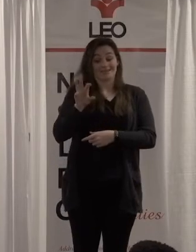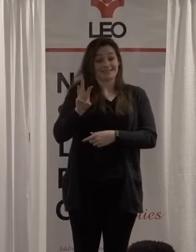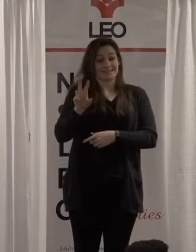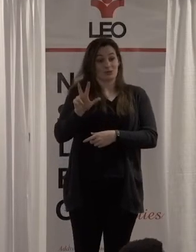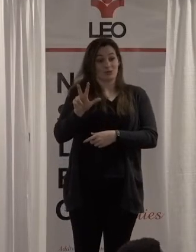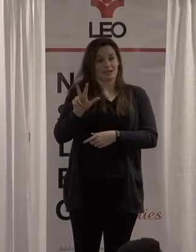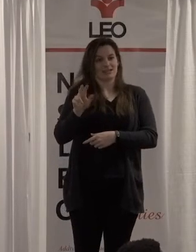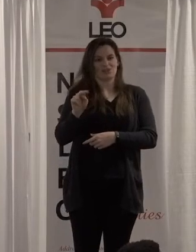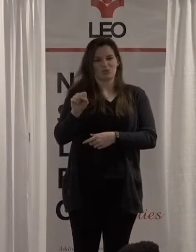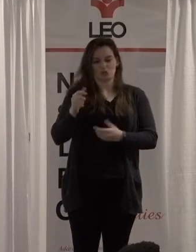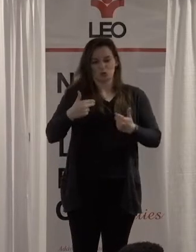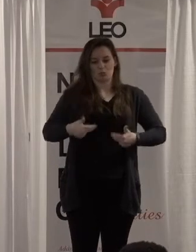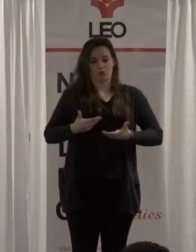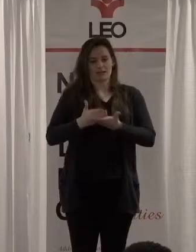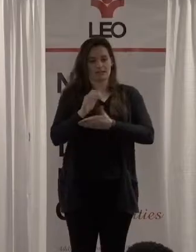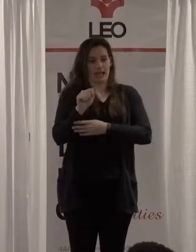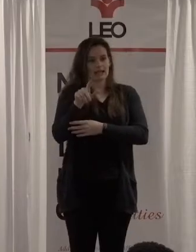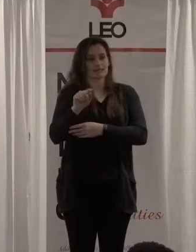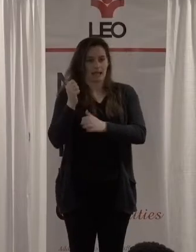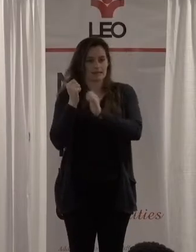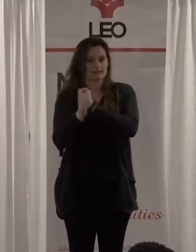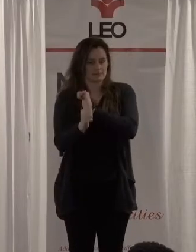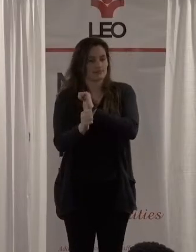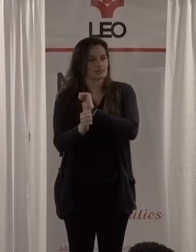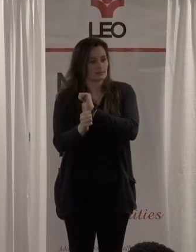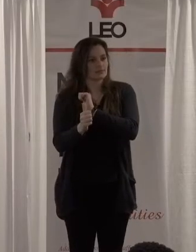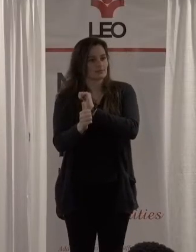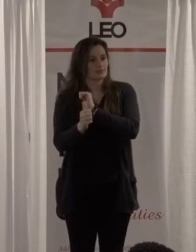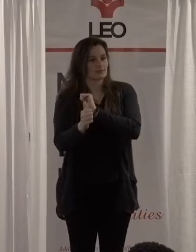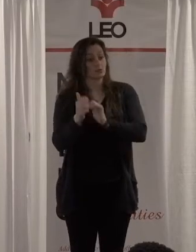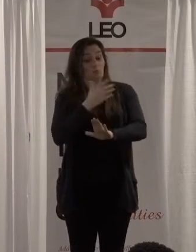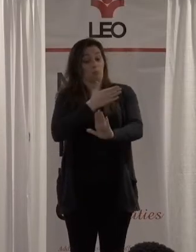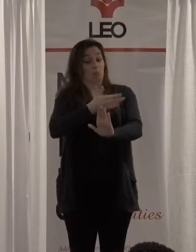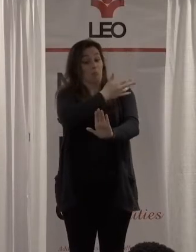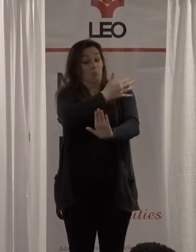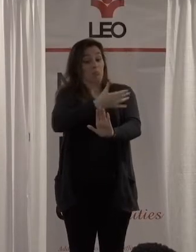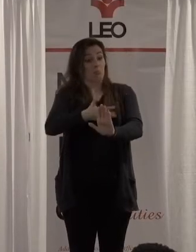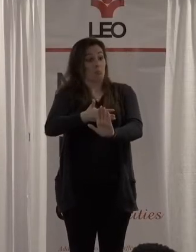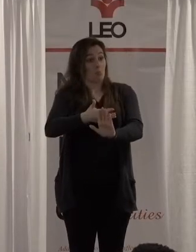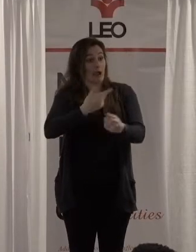THIS WAS THE RESULT OF THE LEADERSHIP AND ADVOCACY OF THE AFRICAN NOVA SCOTIAN COMMUNITY